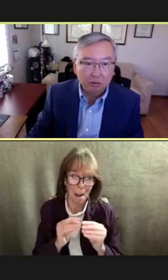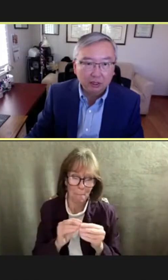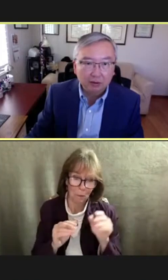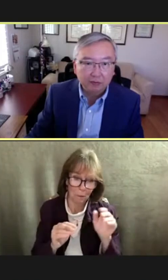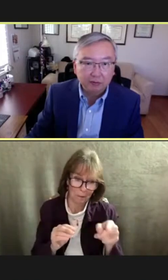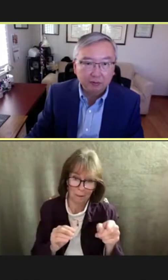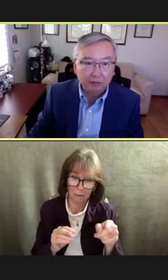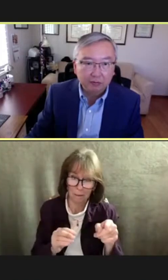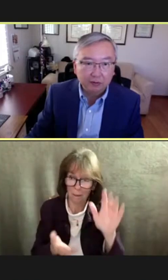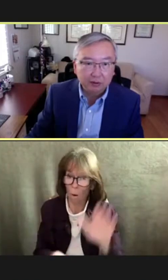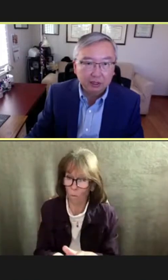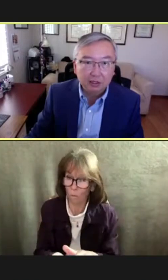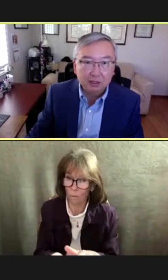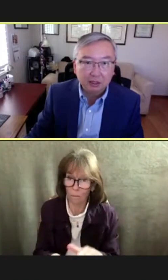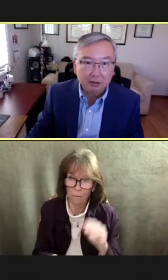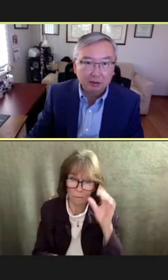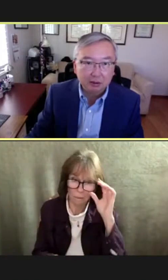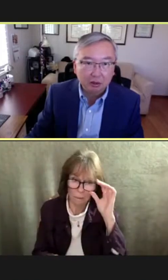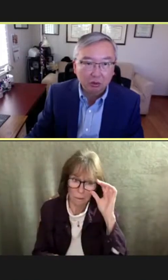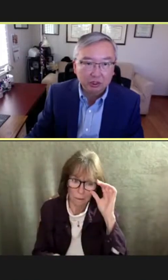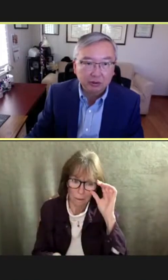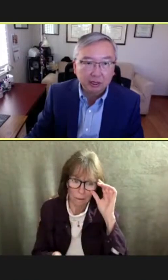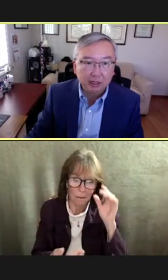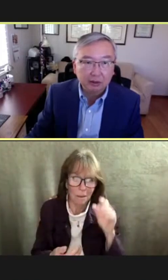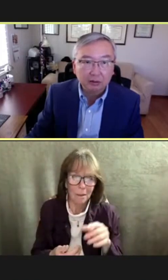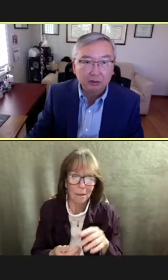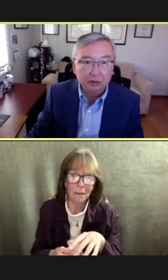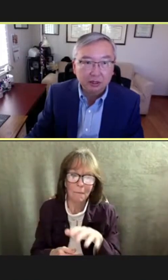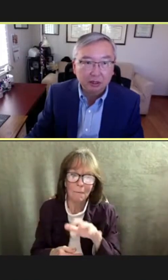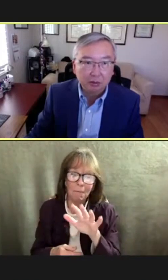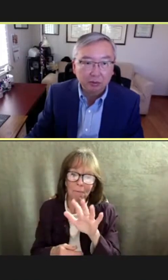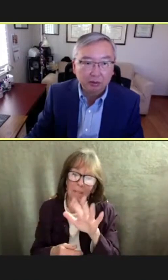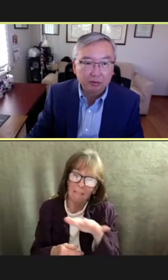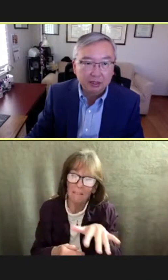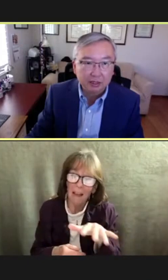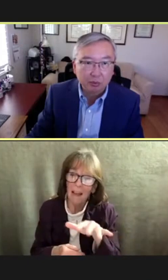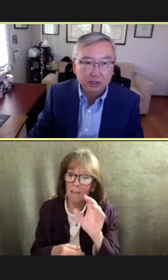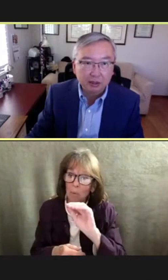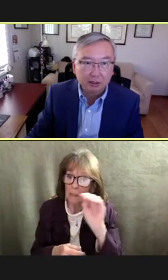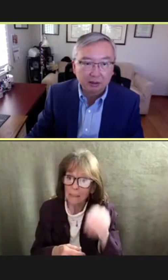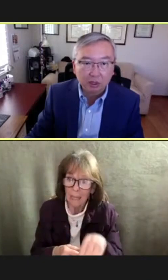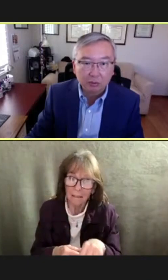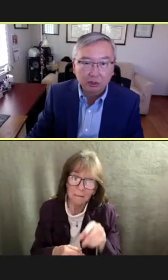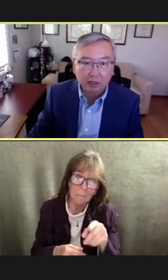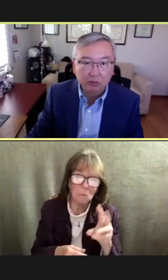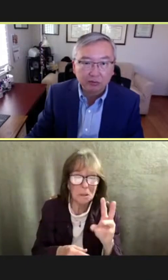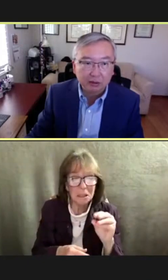Only 50s in the OB GYN doctors, about 60% in primary care provider.